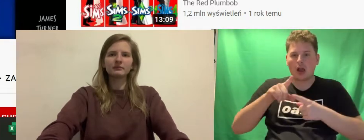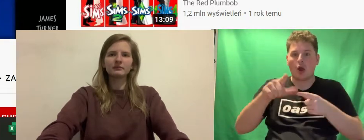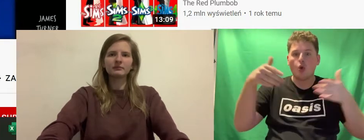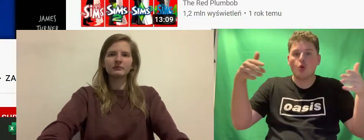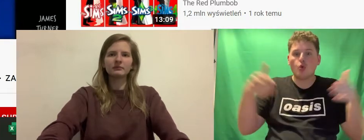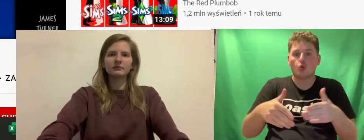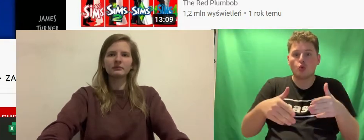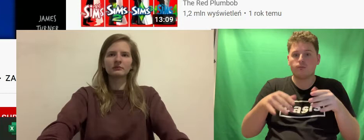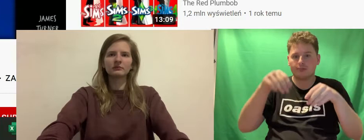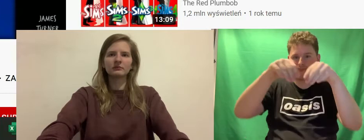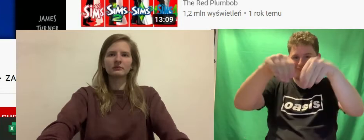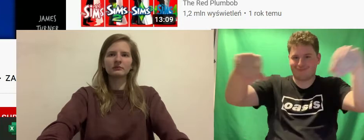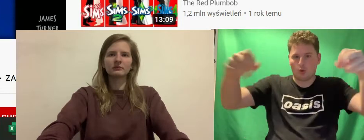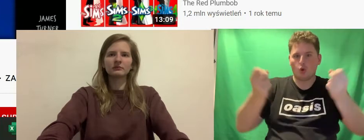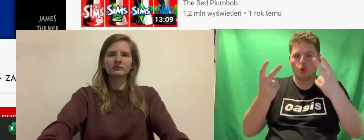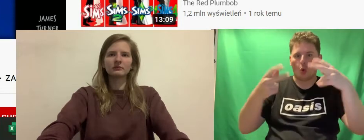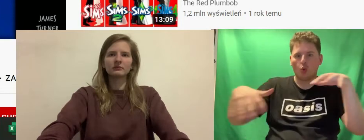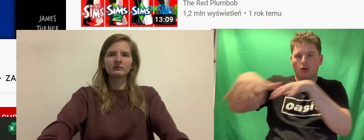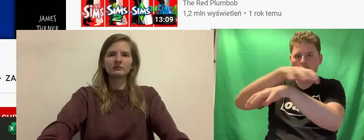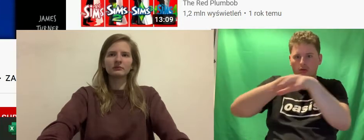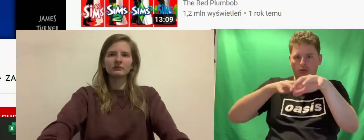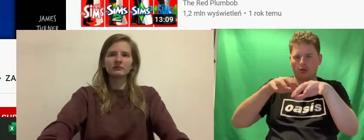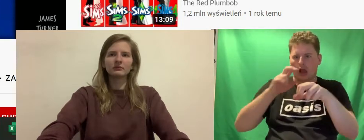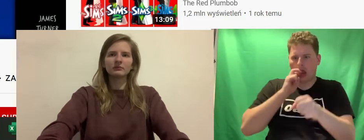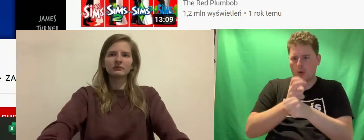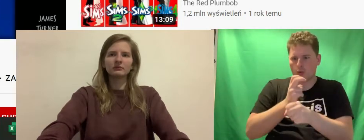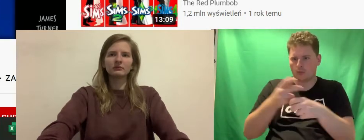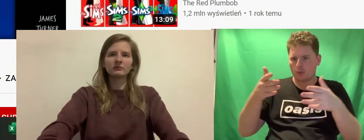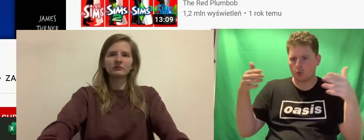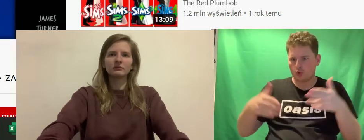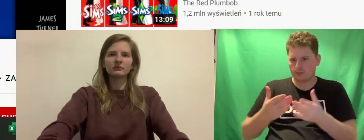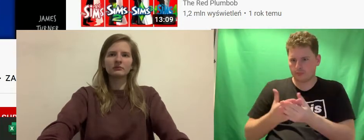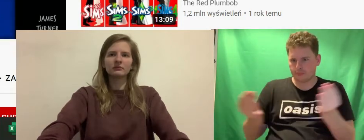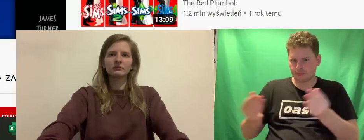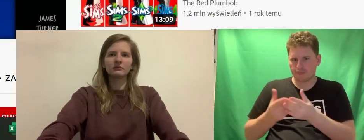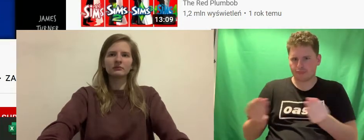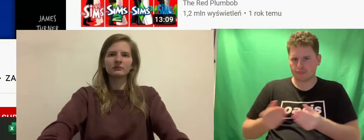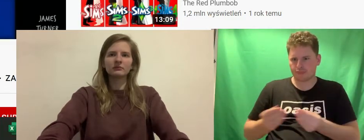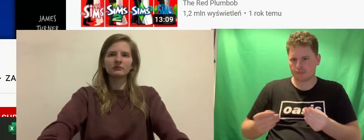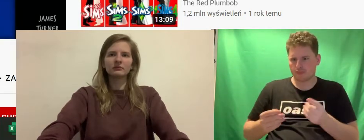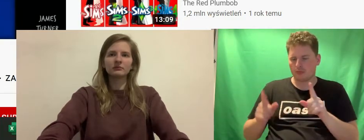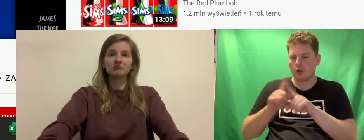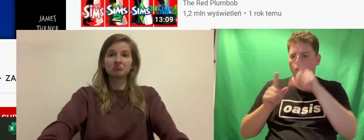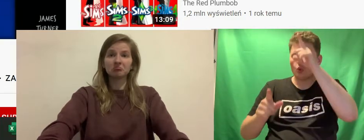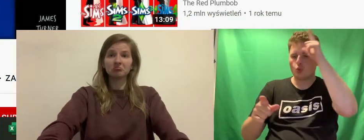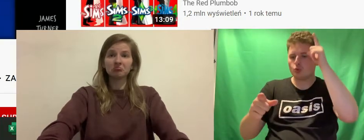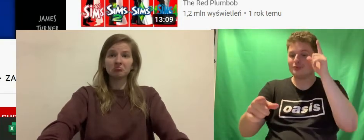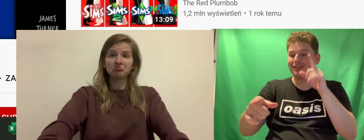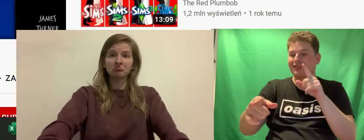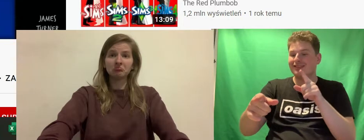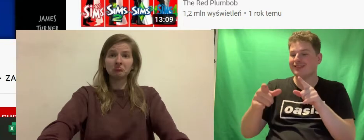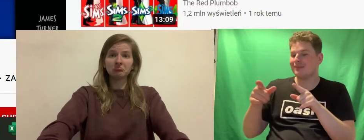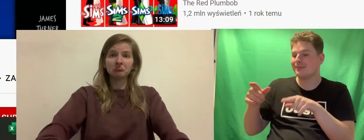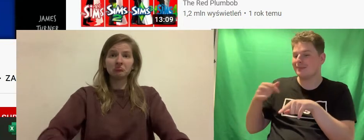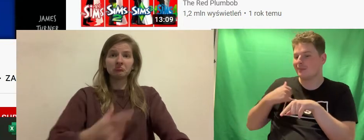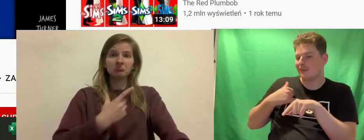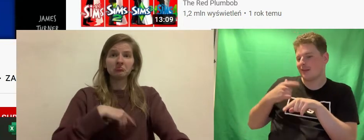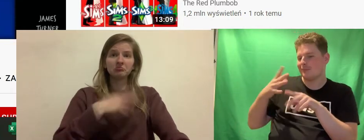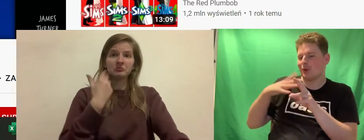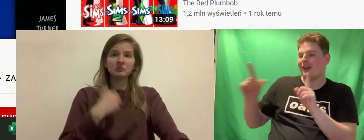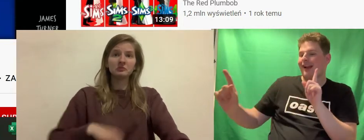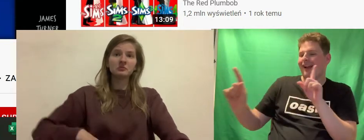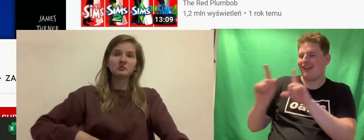a: I only noticed how their graves died without a trace, even the ghost died